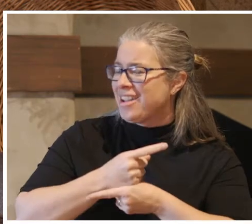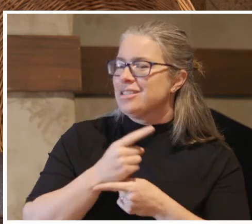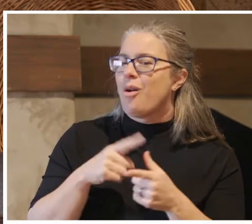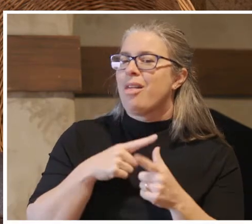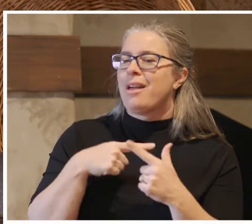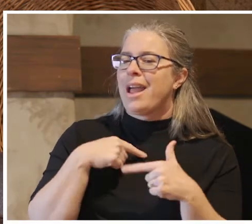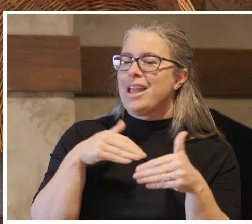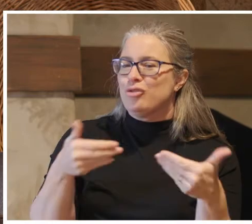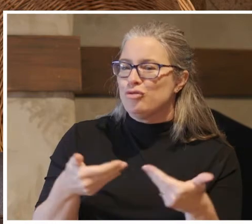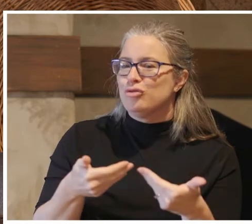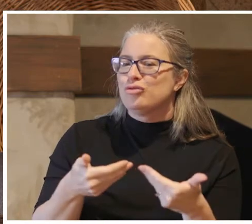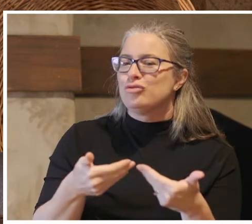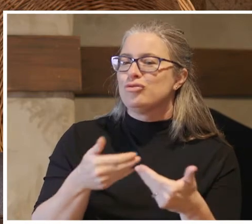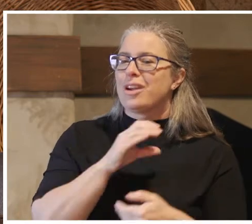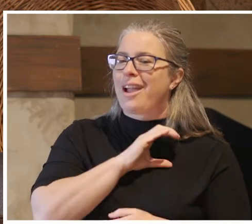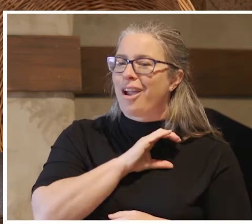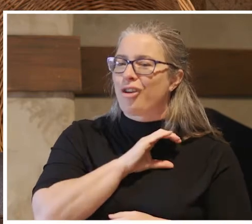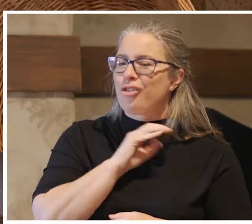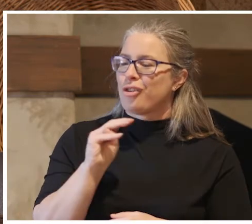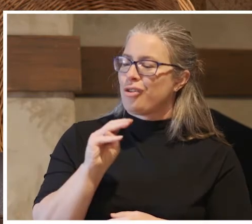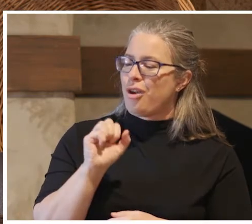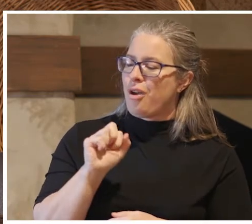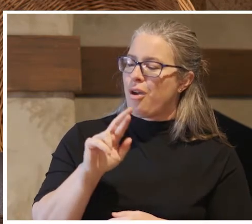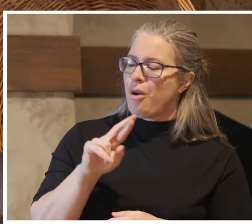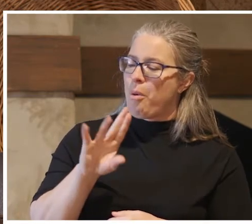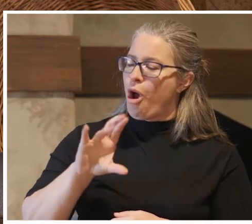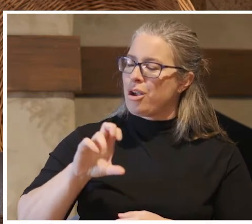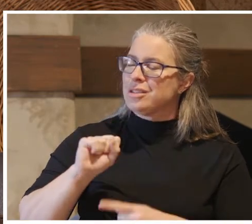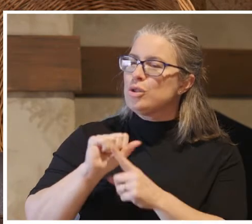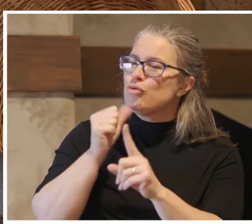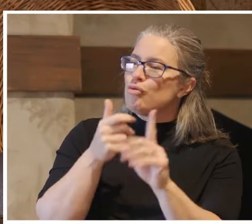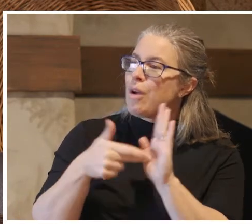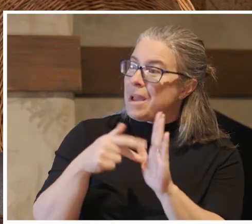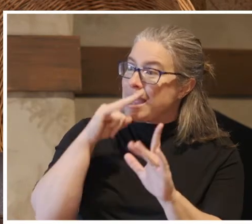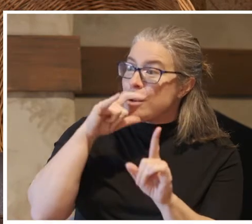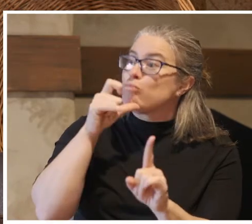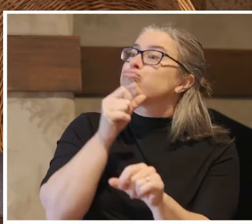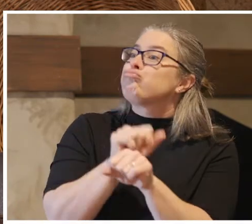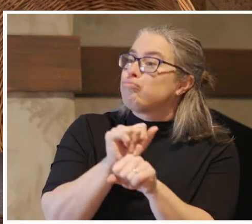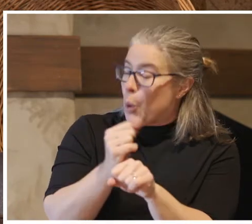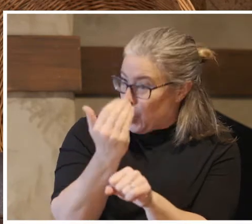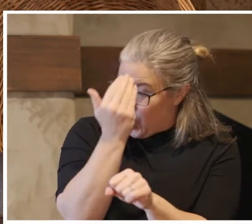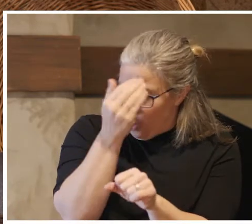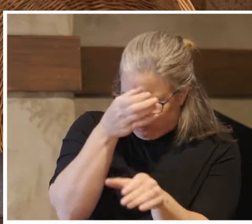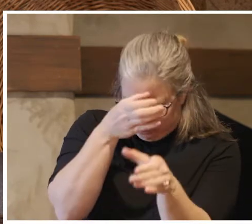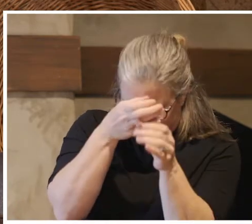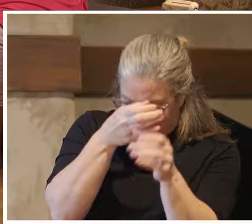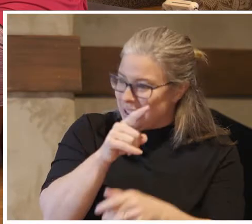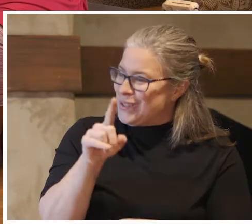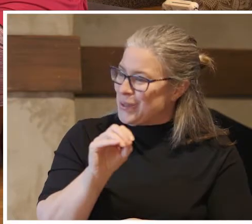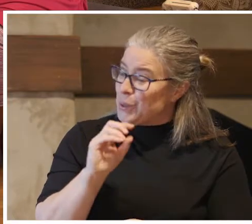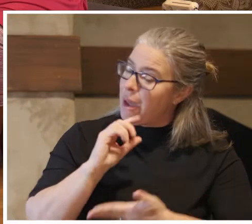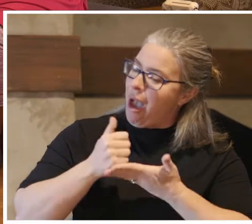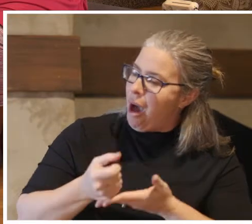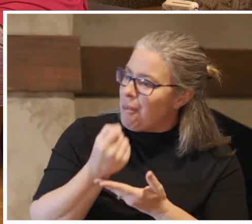so that I could introduce the character Marcus, who represents a kid who really does know a lot about zoos who can help her understand